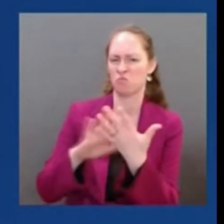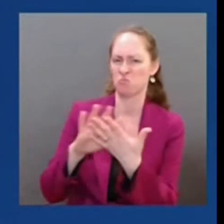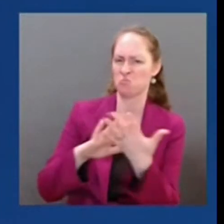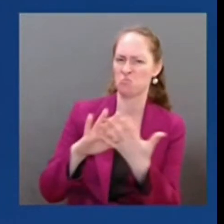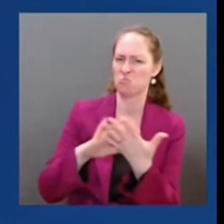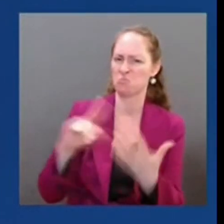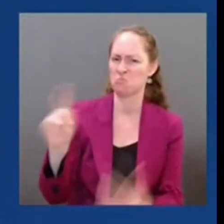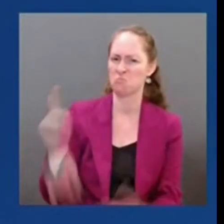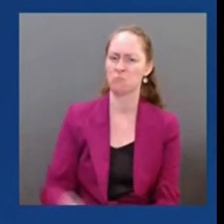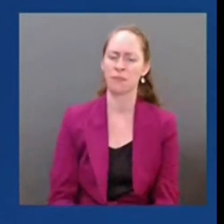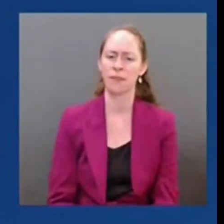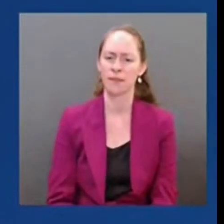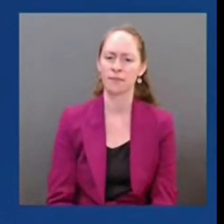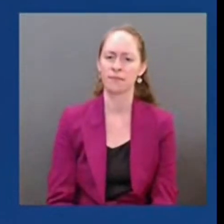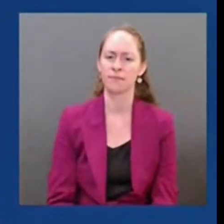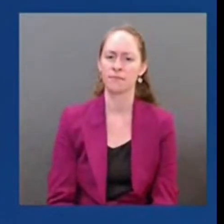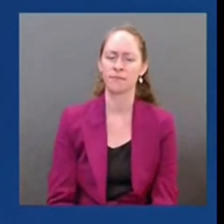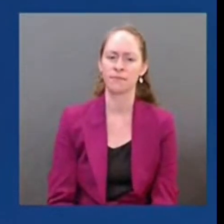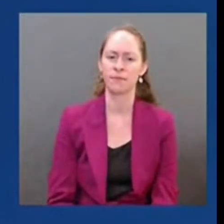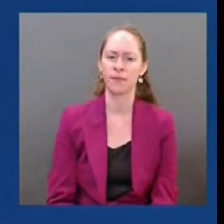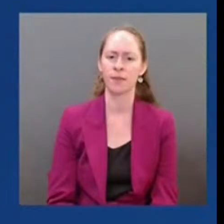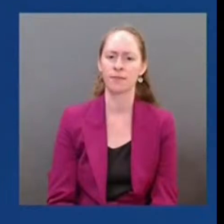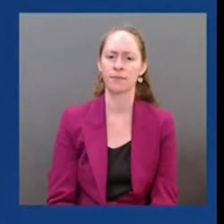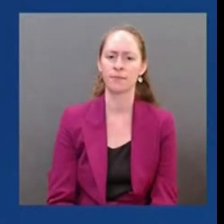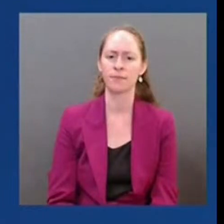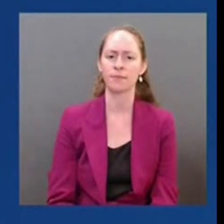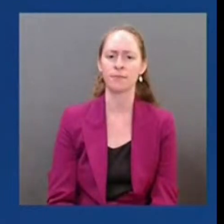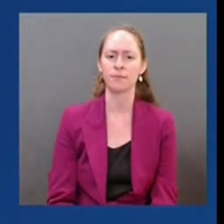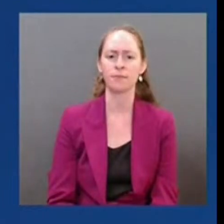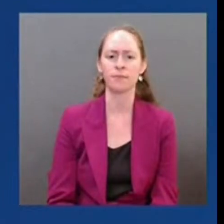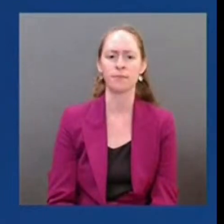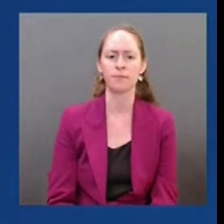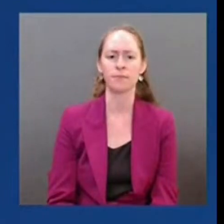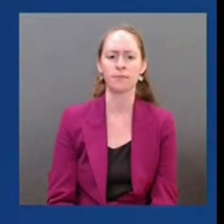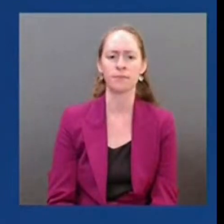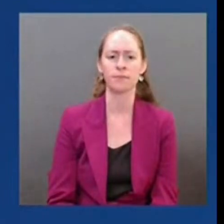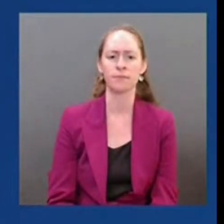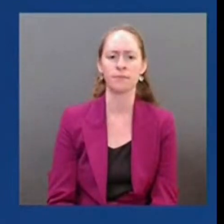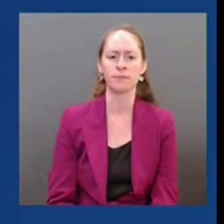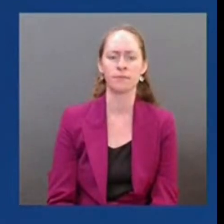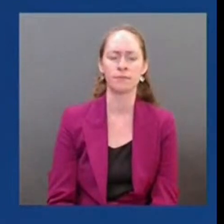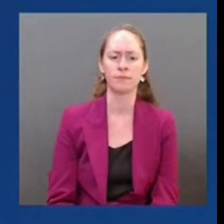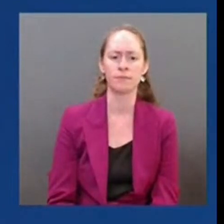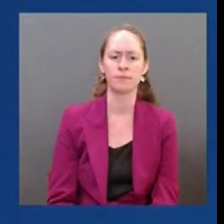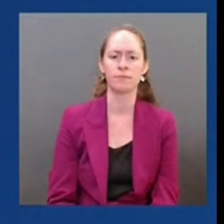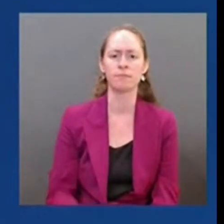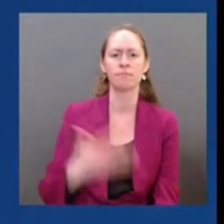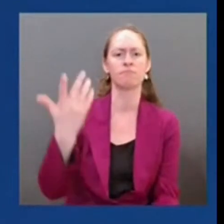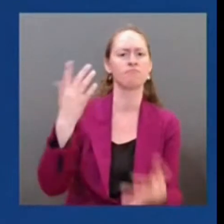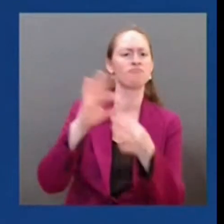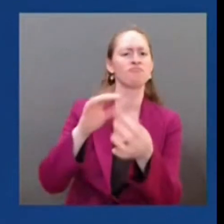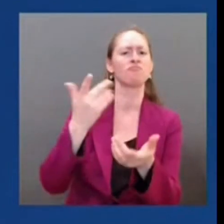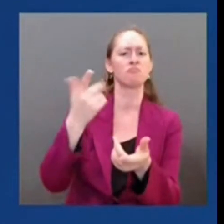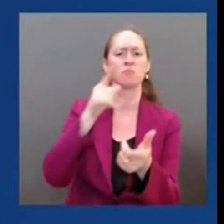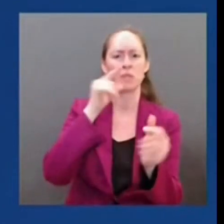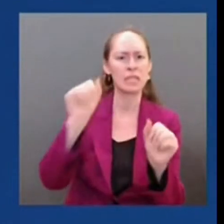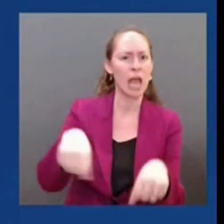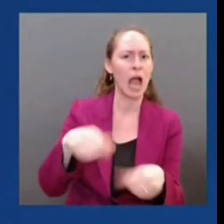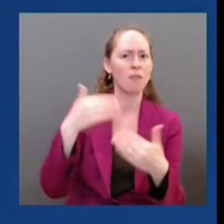THANKS, VERY MUCH. MY QUESTION IS SORT OF A BROADONE ABOUT ELIGIBILITY FOR